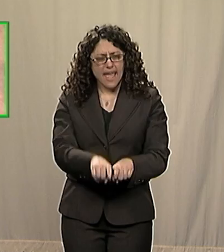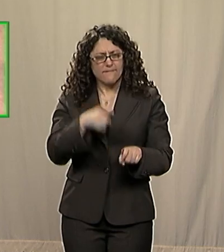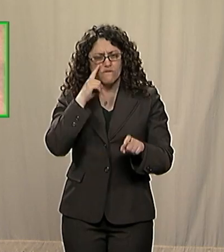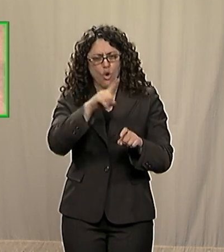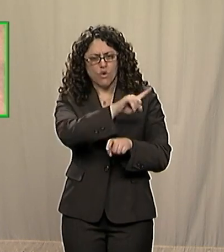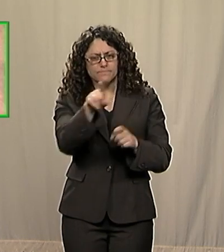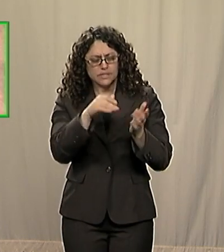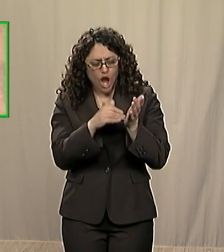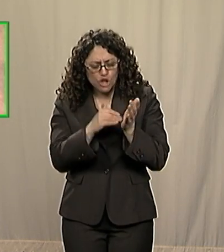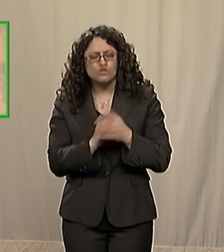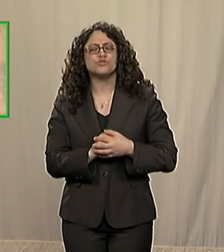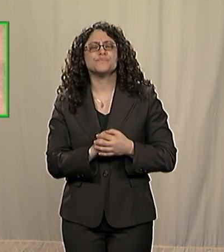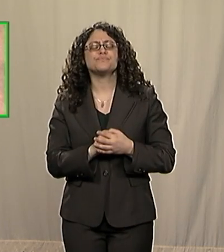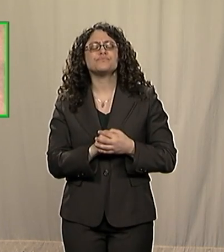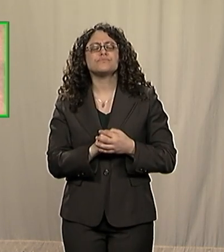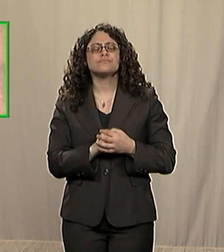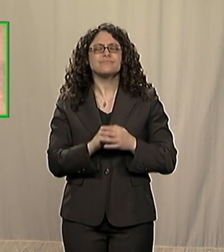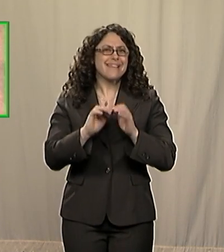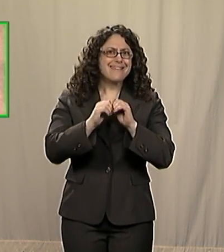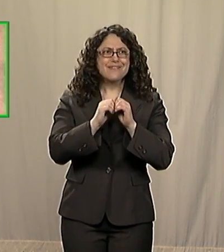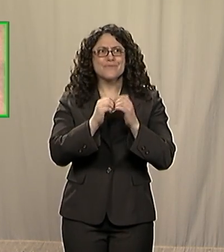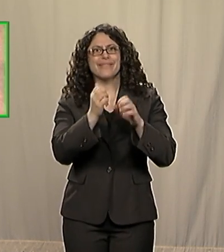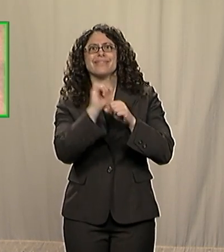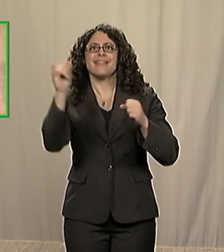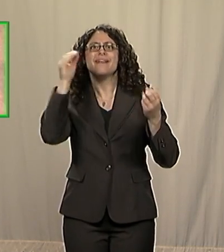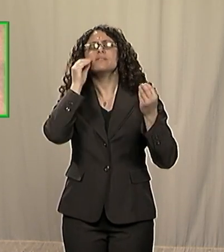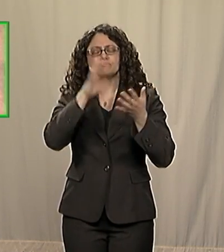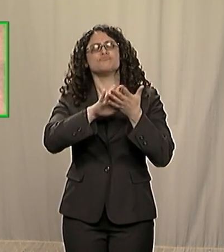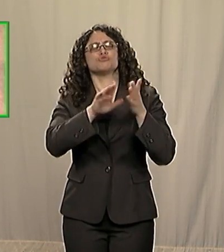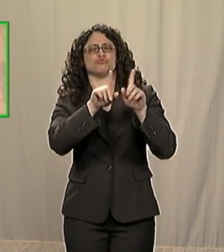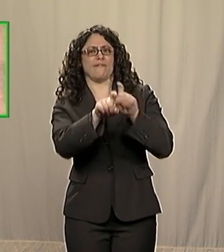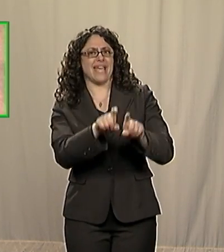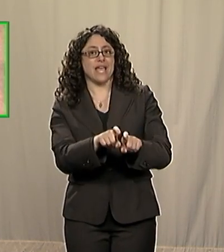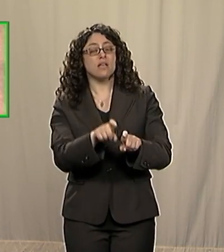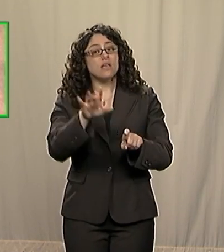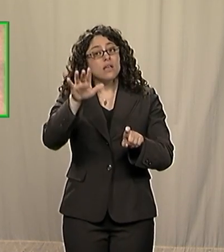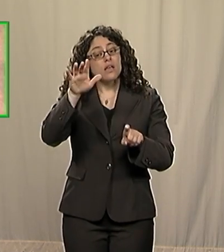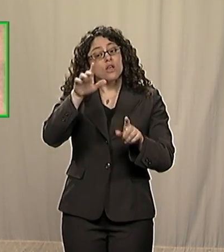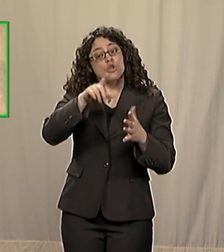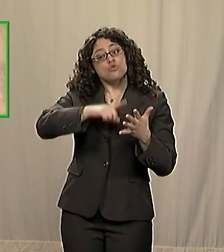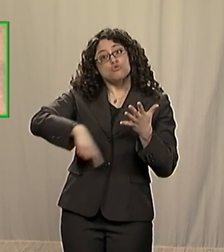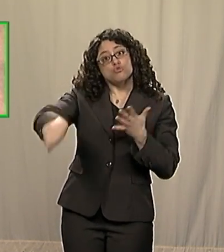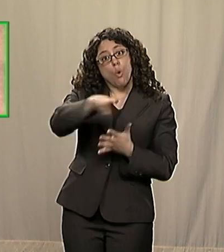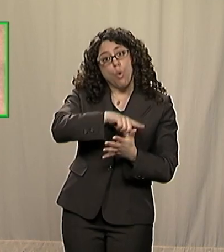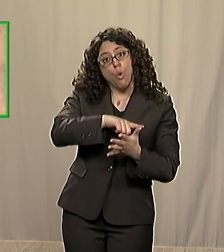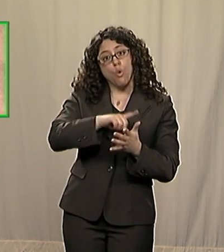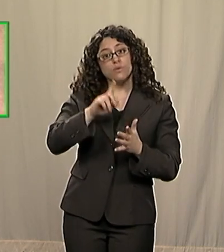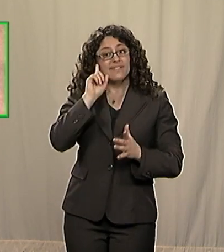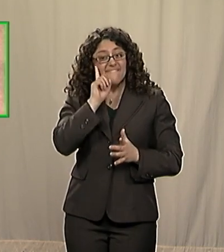And she found these are patients who are attending appointments with their practitioners